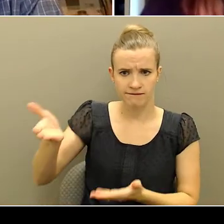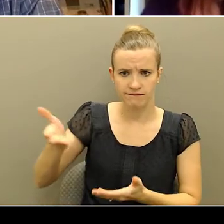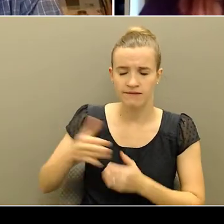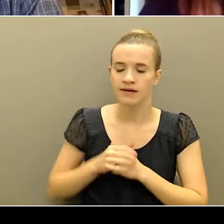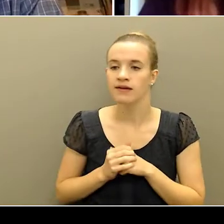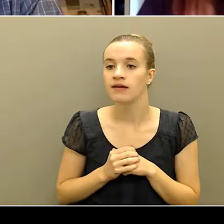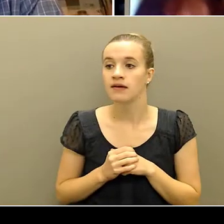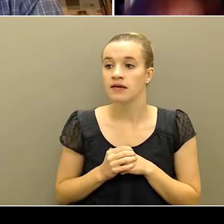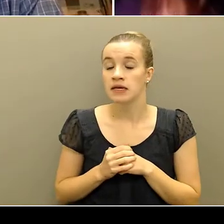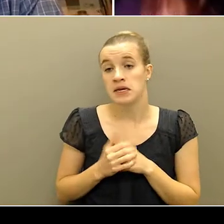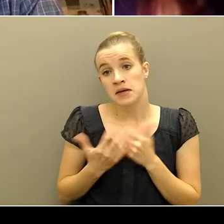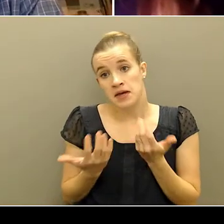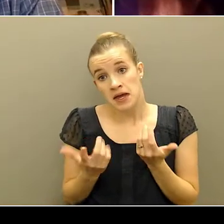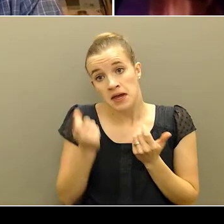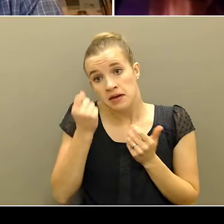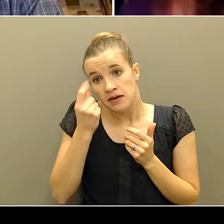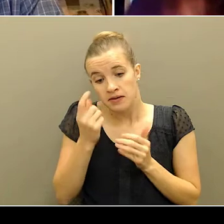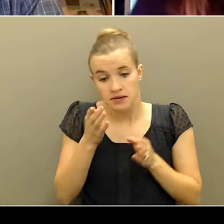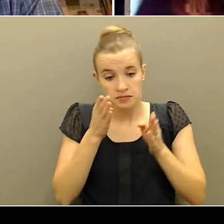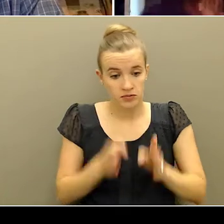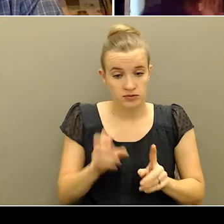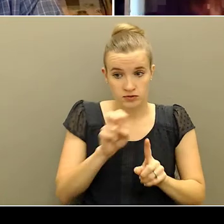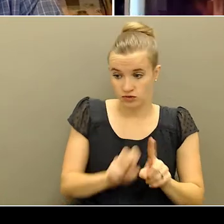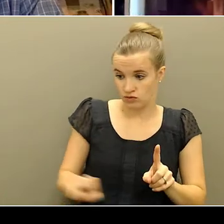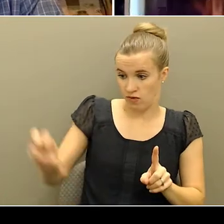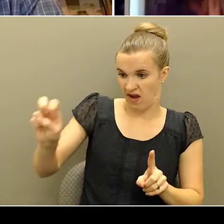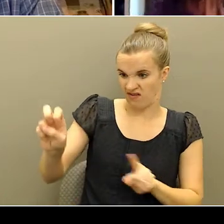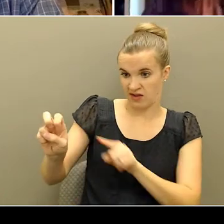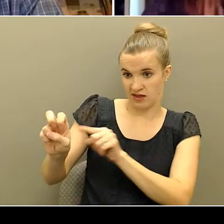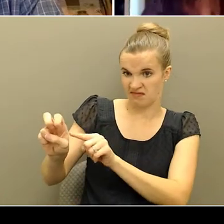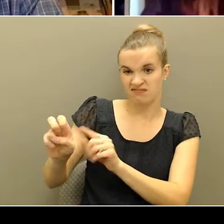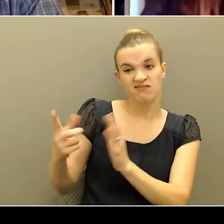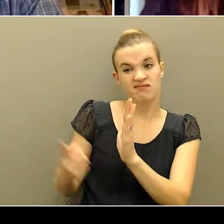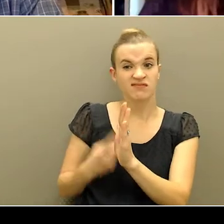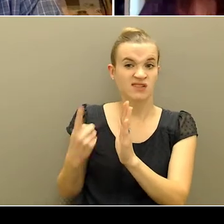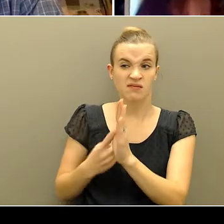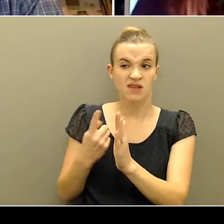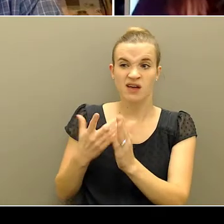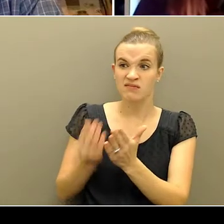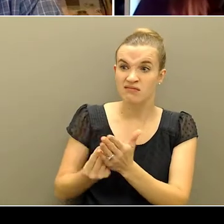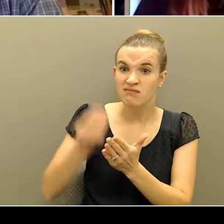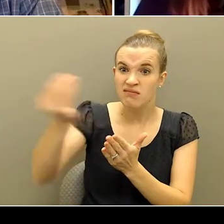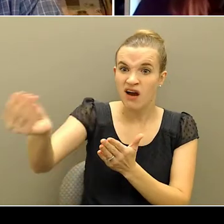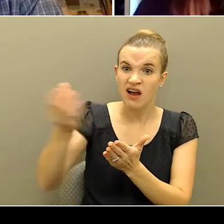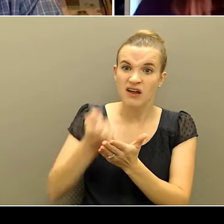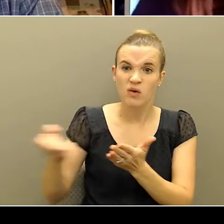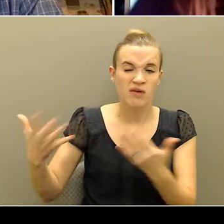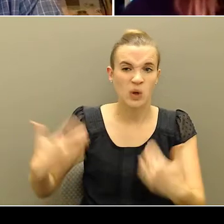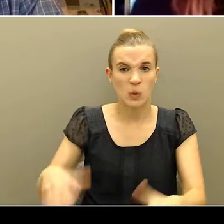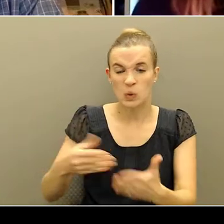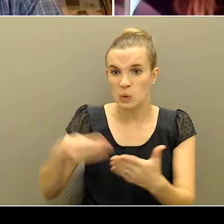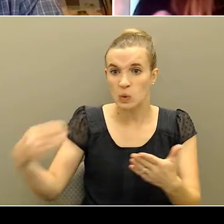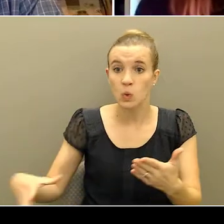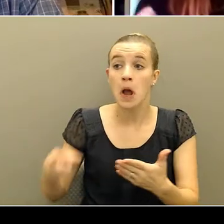equipment, you know, depending on where you, where you go and whatnot, which there is some information on my site as well. But again, it's a big world. I